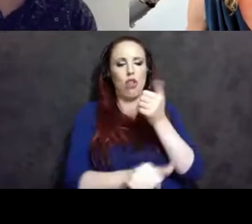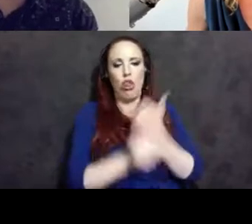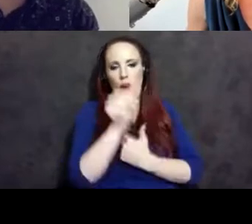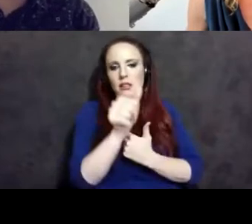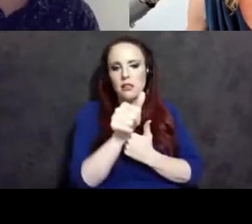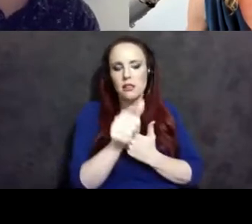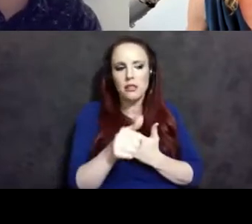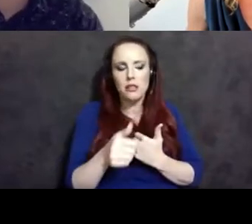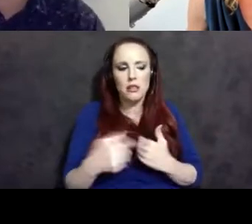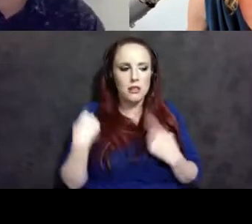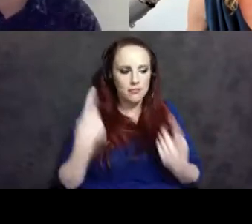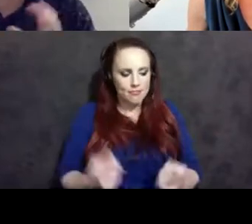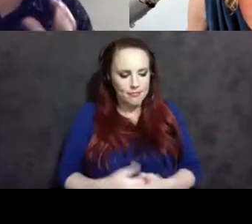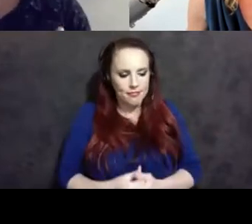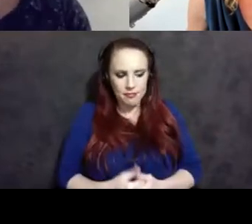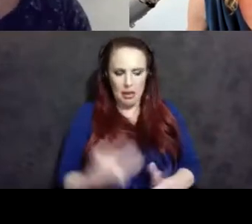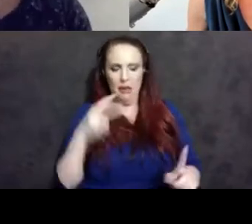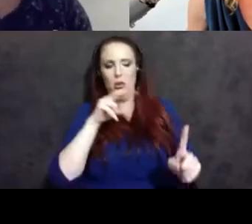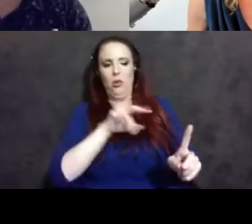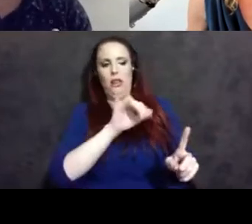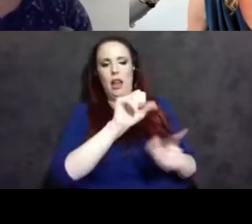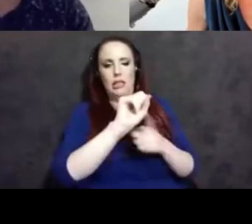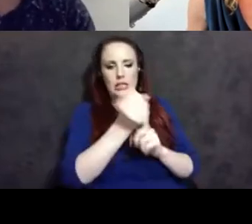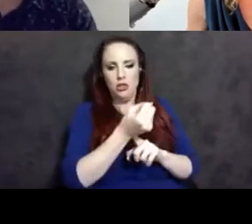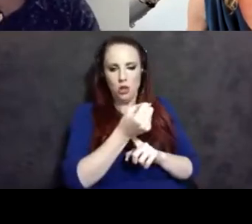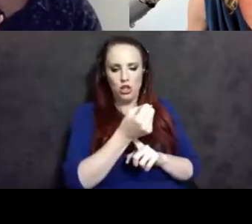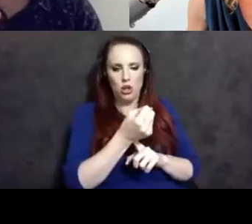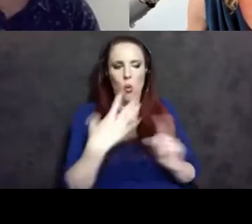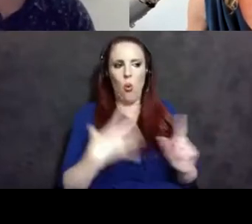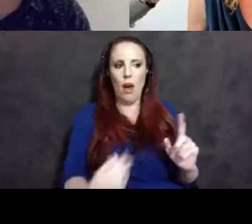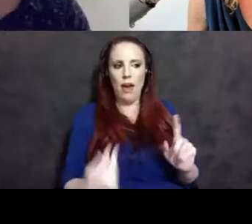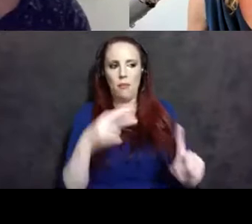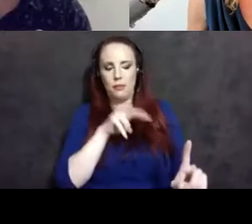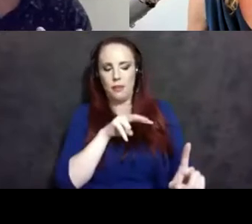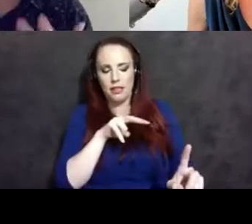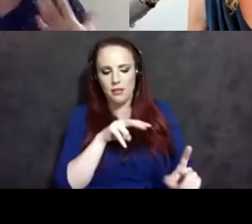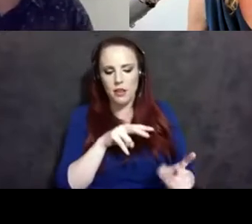And what I see is, like, in that situation in the white perspective of, like, this person